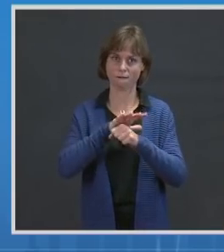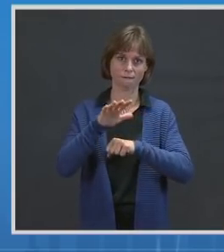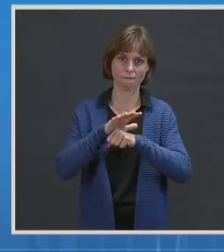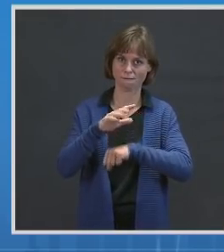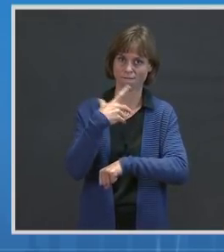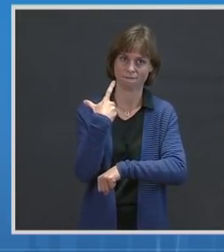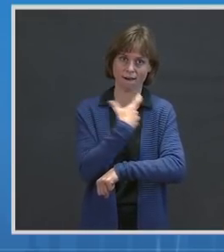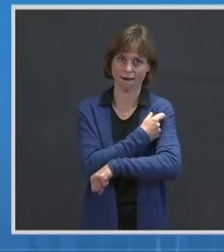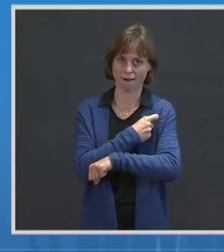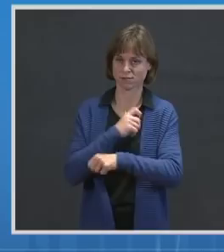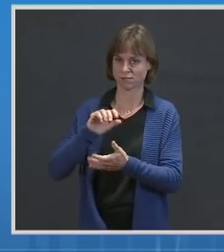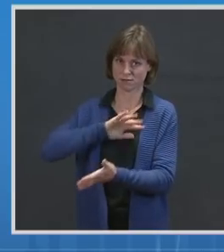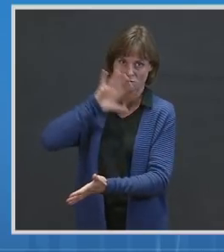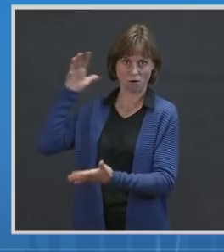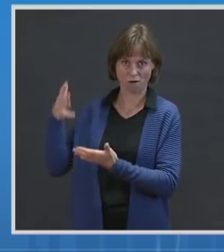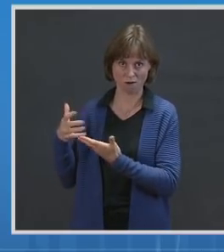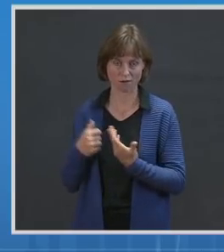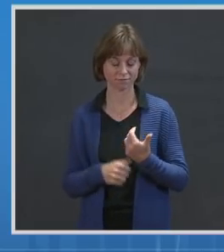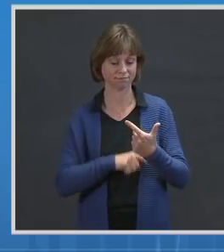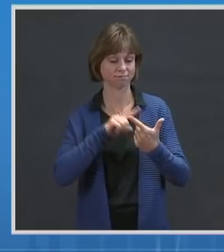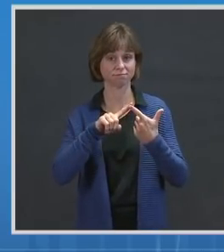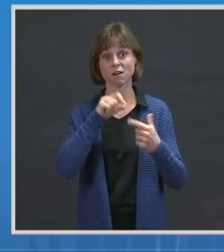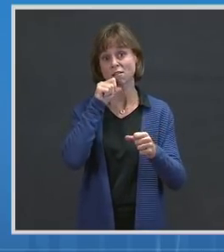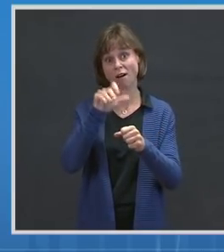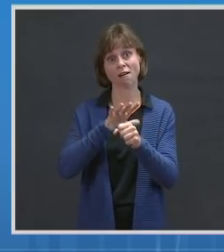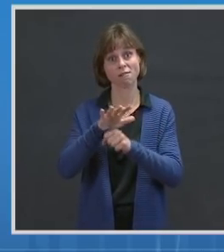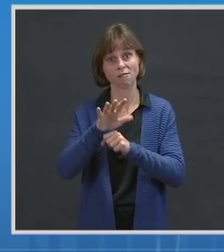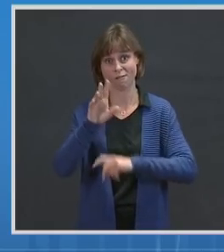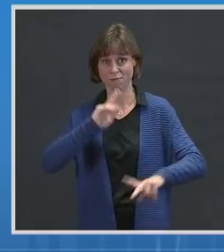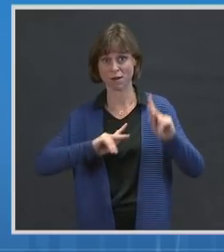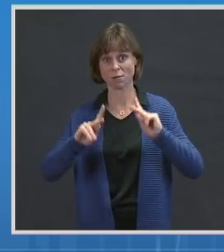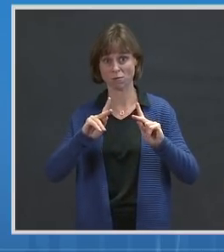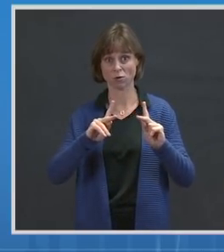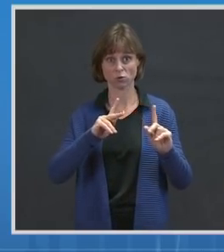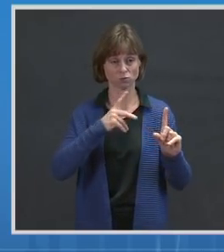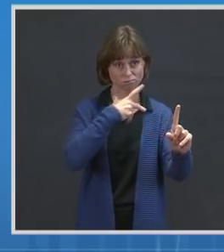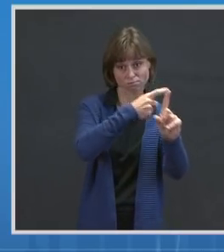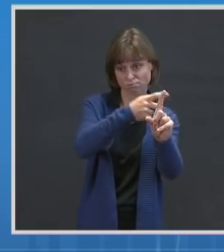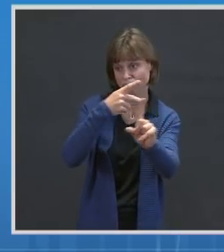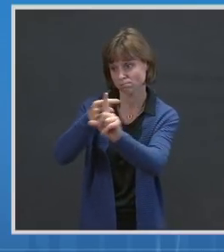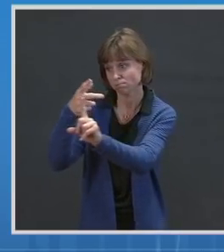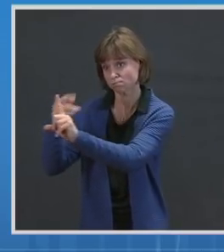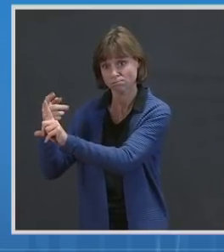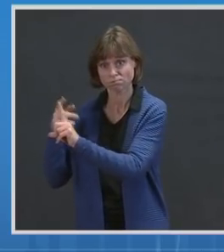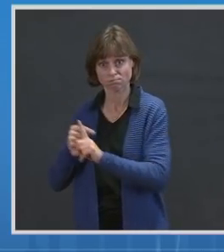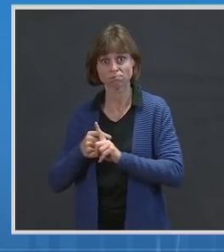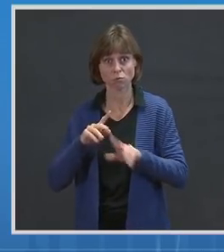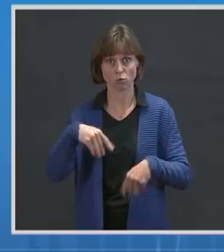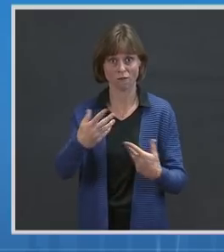There were not enough vaccinators to help get shots in arms. And there were not enough places to get vaccinated.